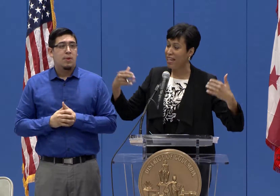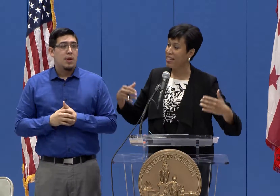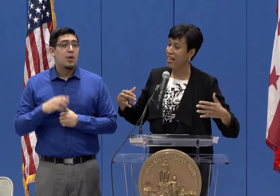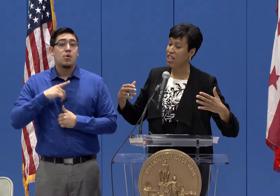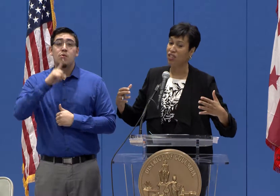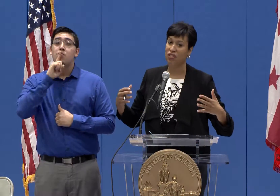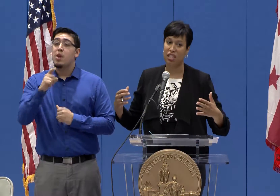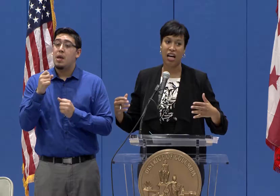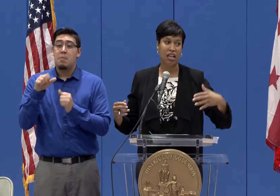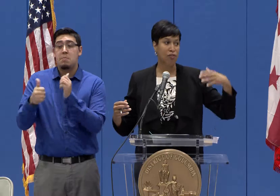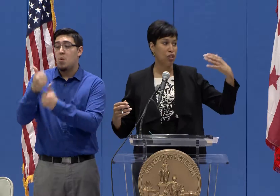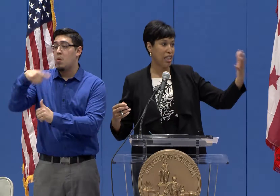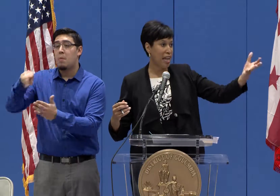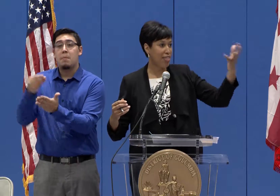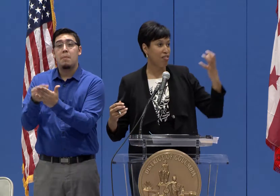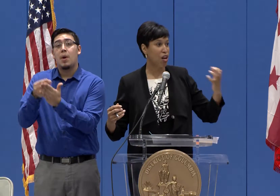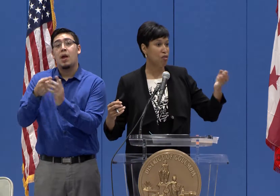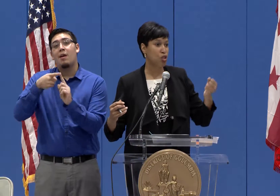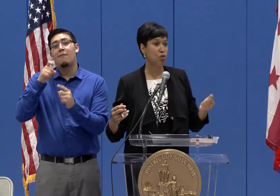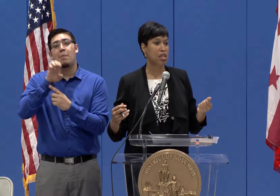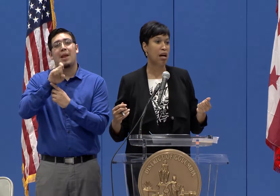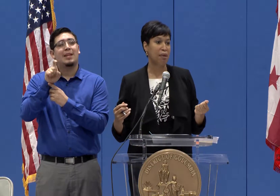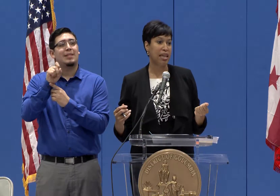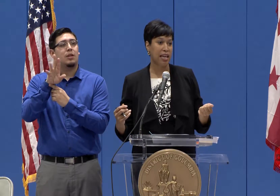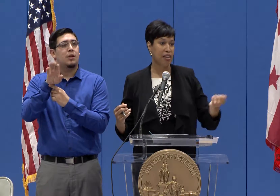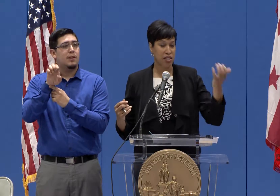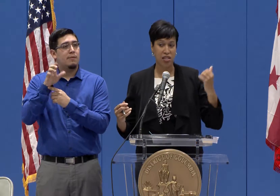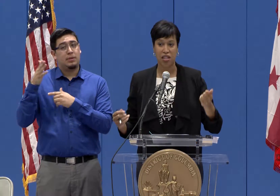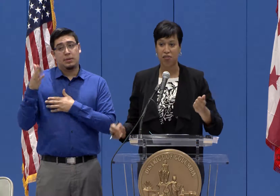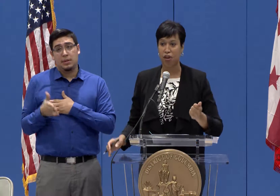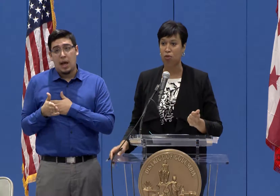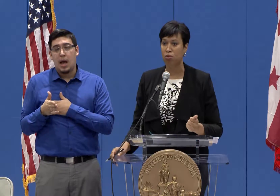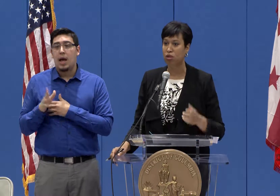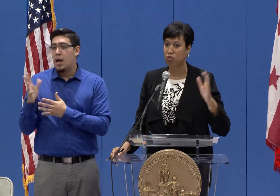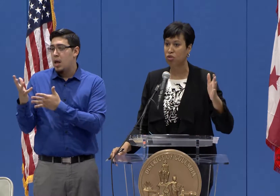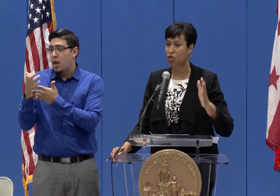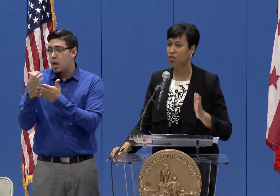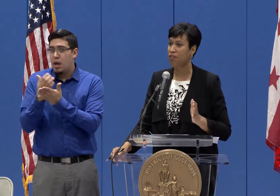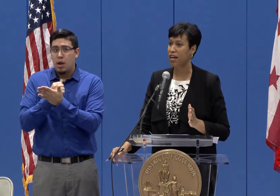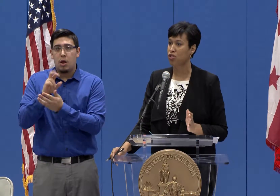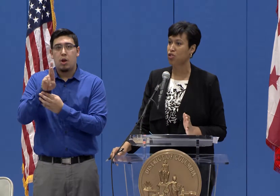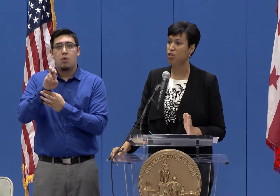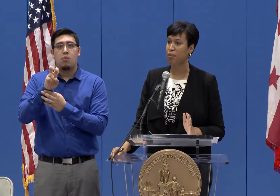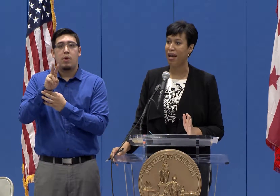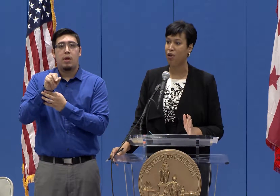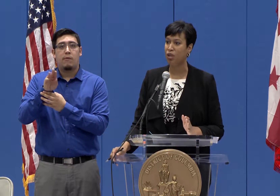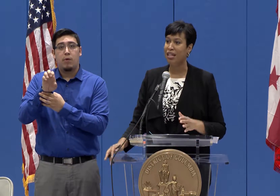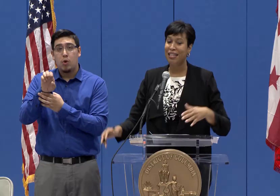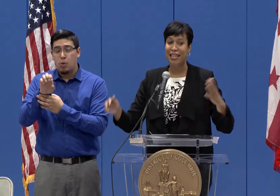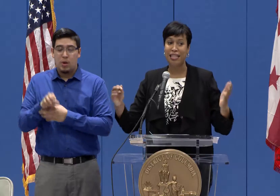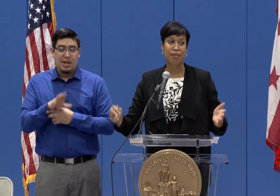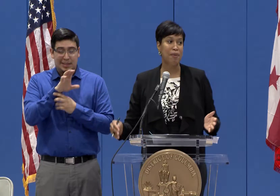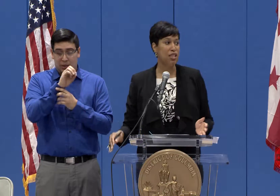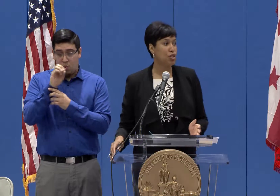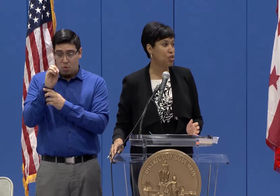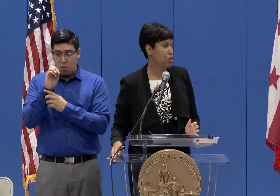EXECUTIVE SIDE OF LOOKING AT THE REVENUES COMING IN. THE CFO WILL CERTIFY A CERTAIN AMOUNT MUCH THE EXPENDITURES